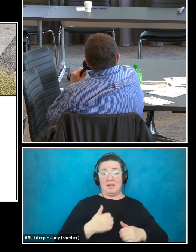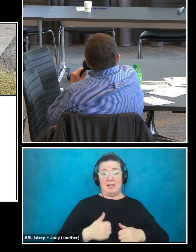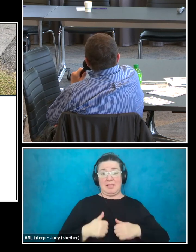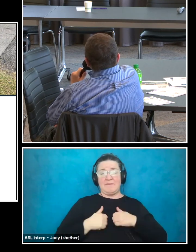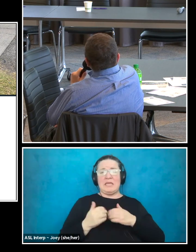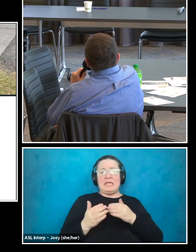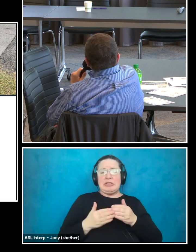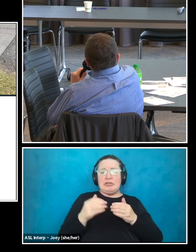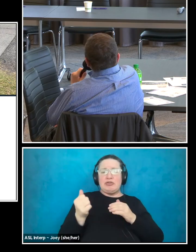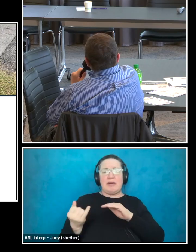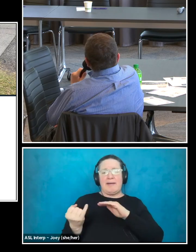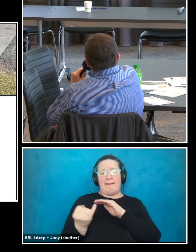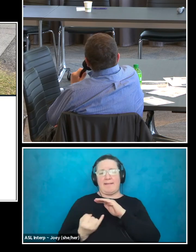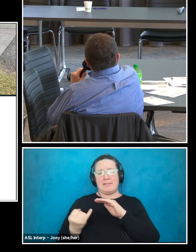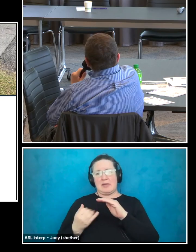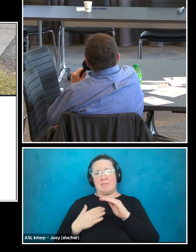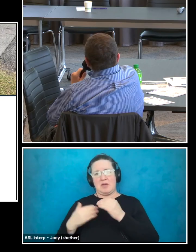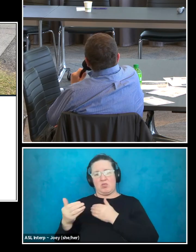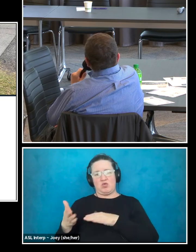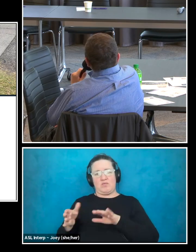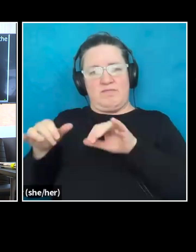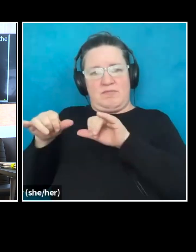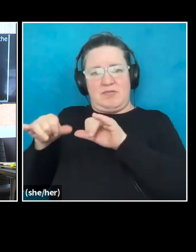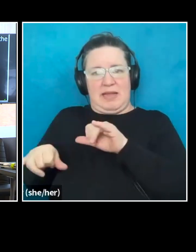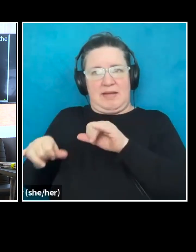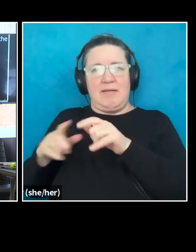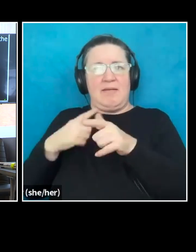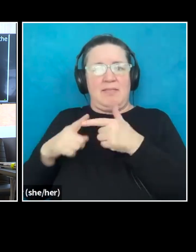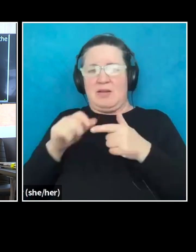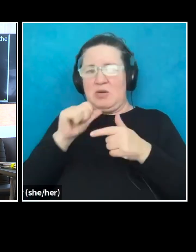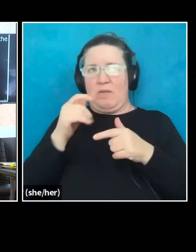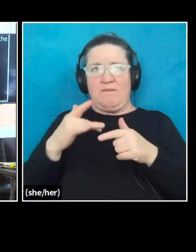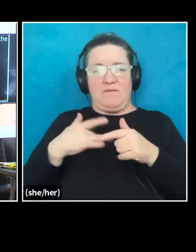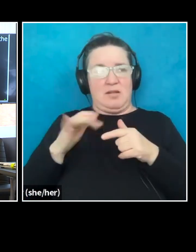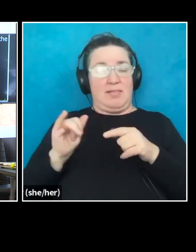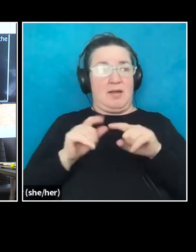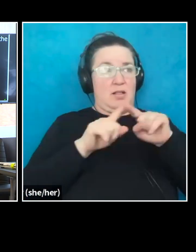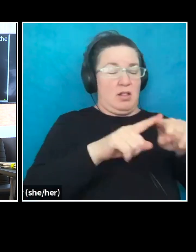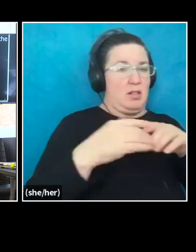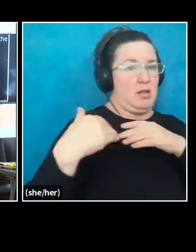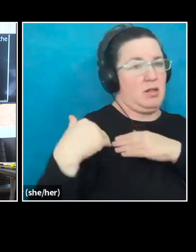don't feel like a burden. End quote. Jamie Torres. Thank you. Thank you, Joe. And thanks for sharing